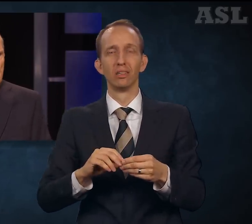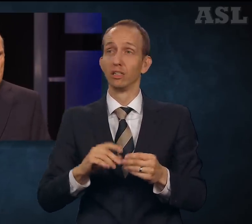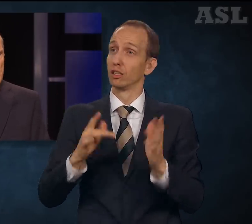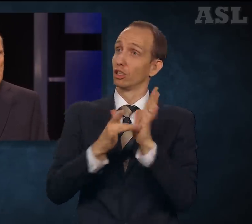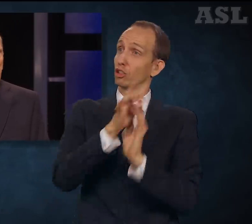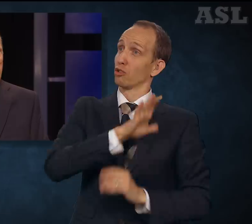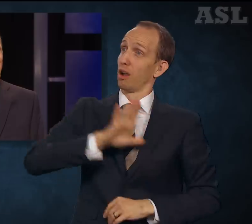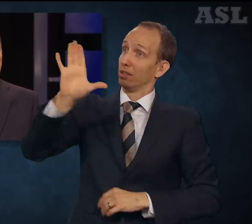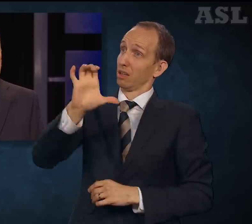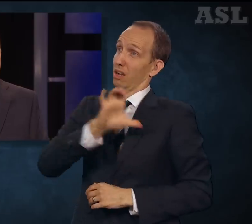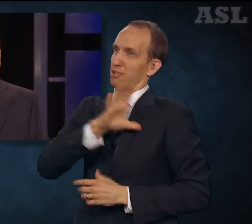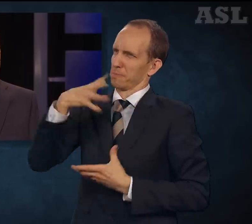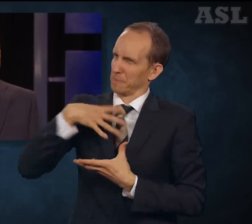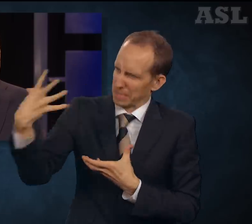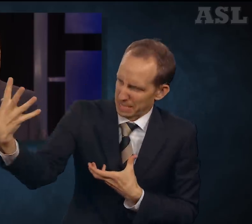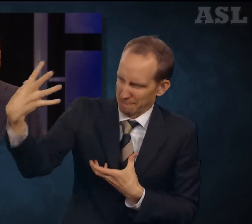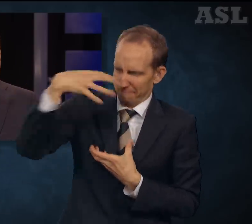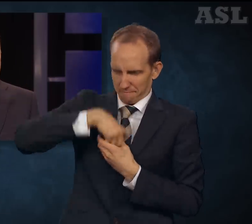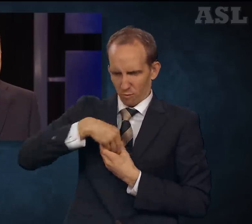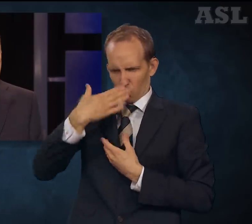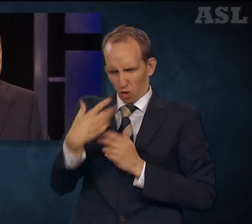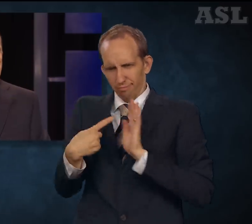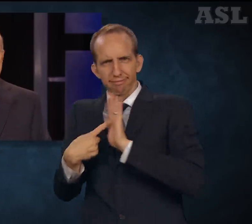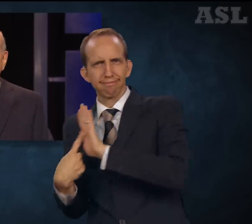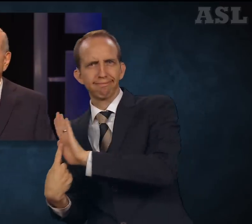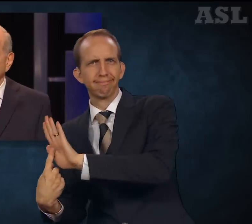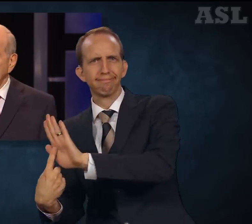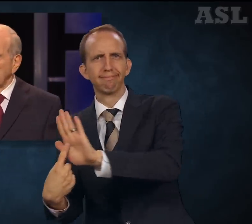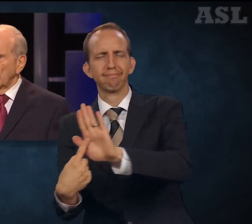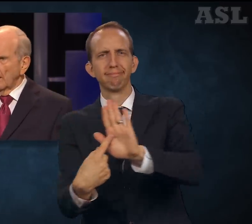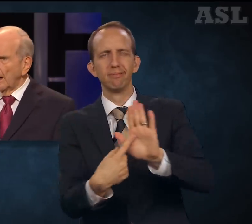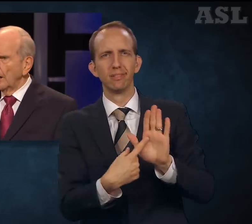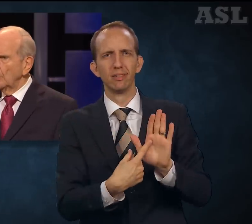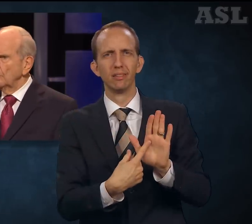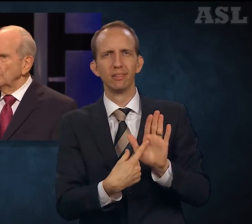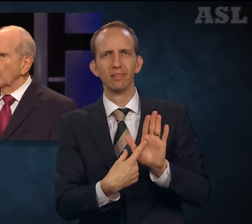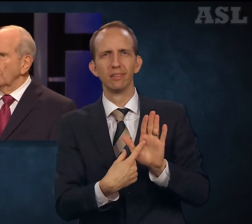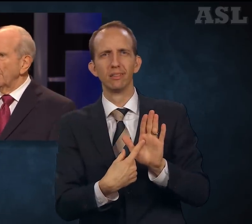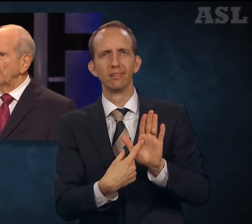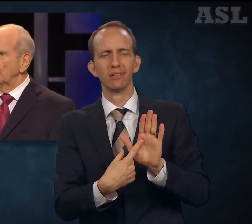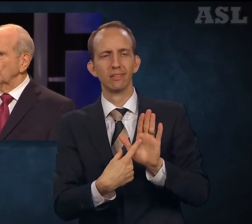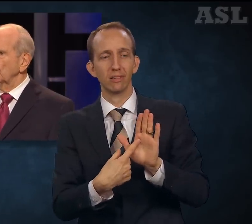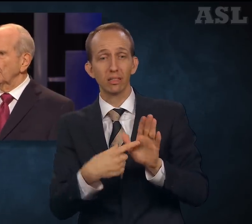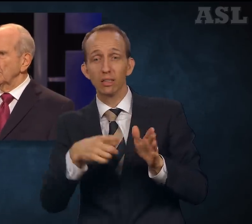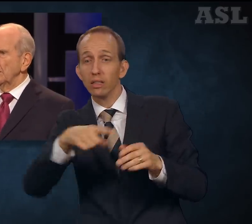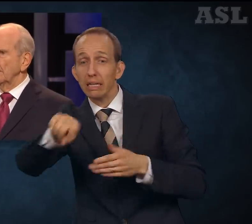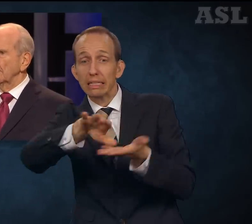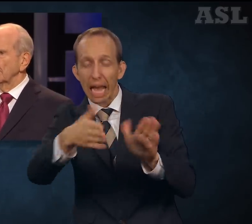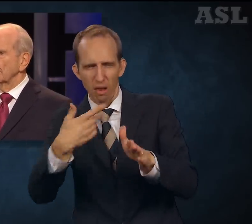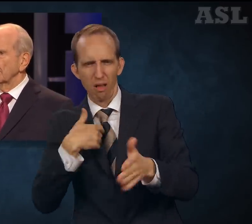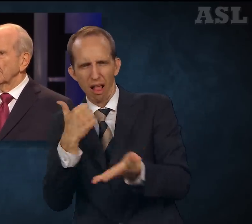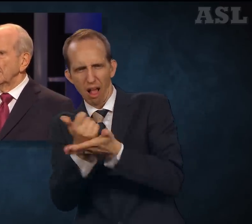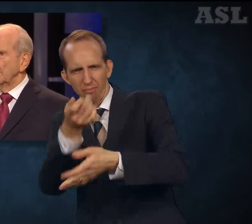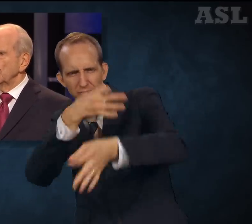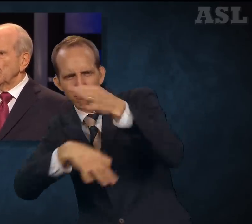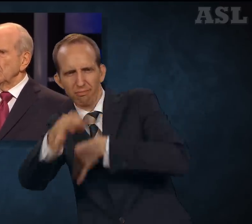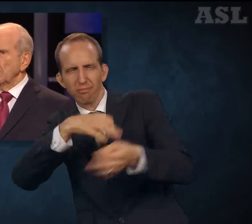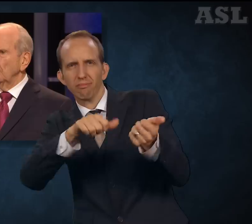I WOULD BE A GOOD EXAMPLE IN SHOWING CHRIST-LIKE